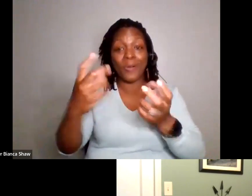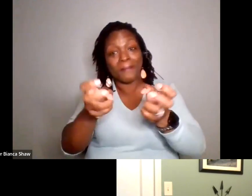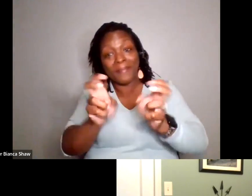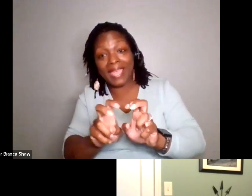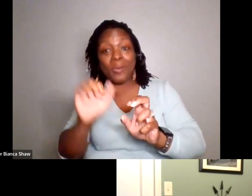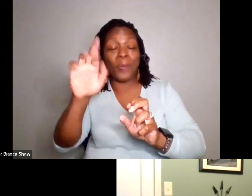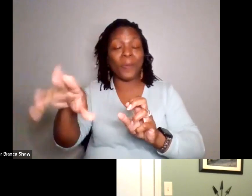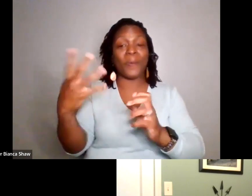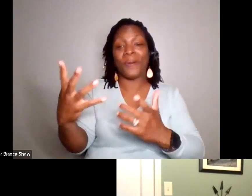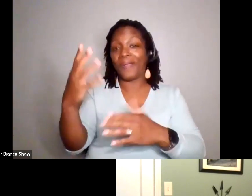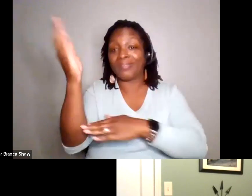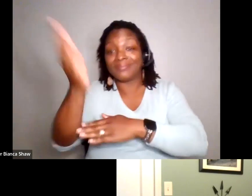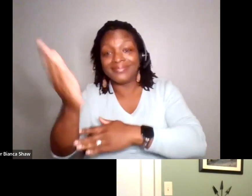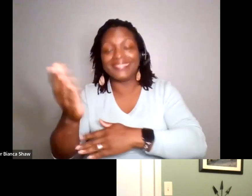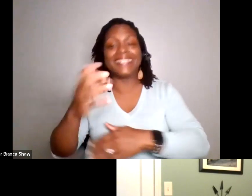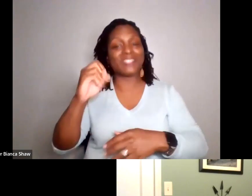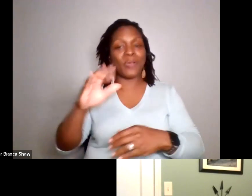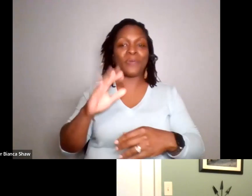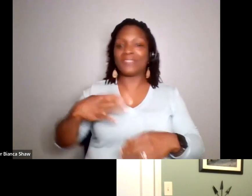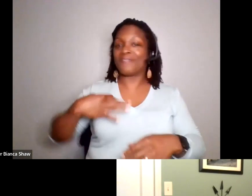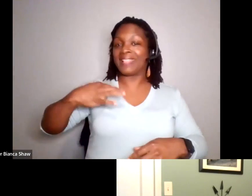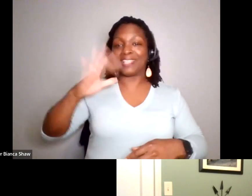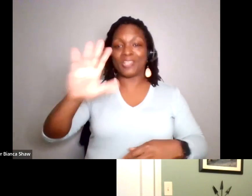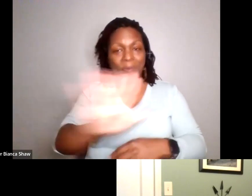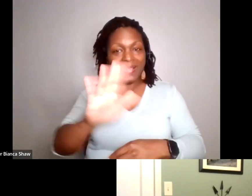Everyone just volunteer their time and and talents to this conference. every year.